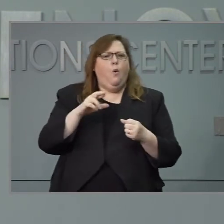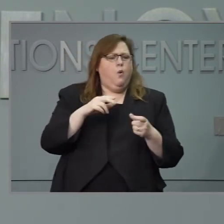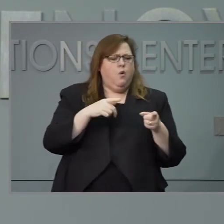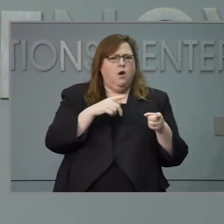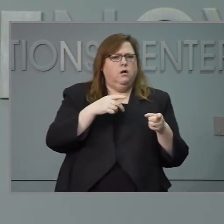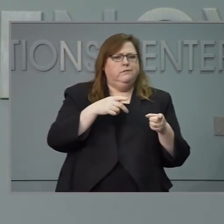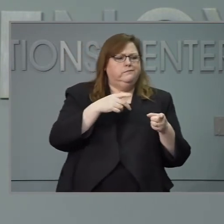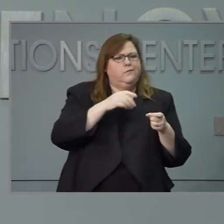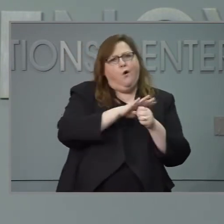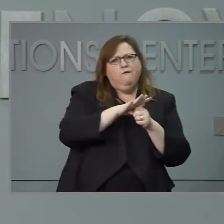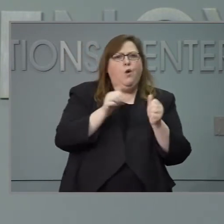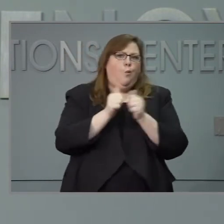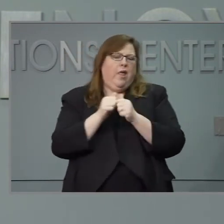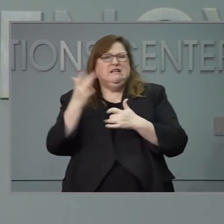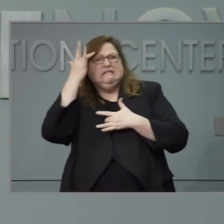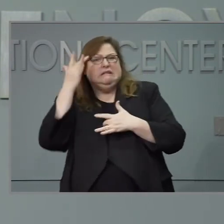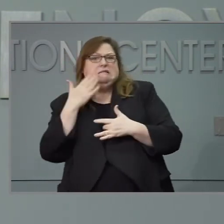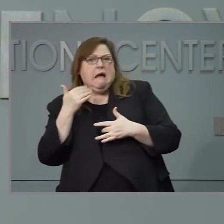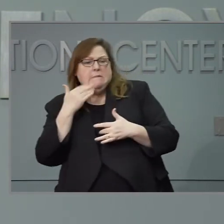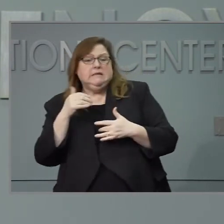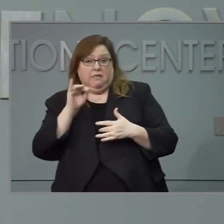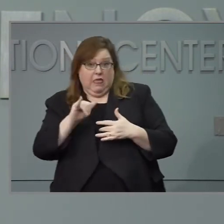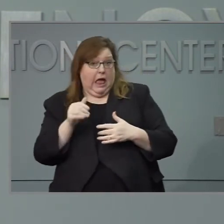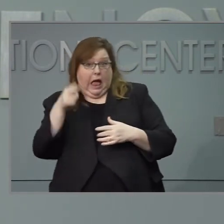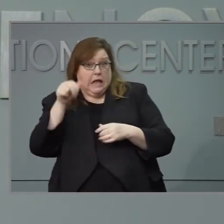SEGURIDAD, DEBERÍAN PODER HACERLO. HE TRATADO EN LA JUNTA